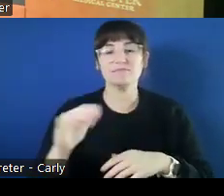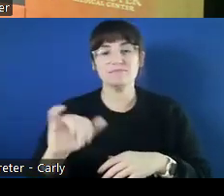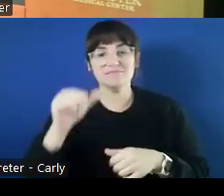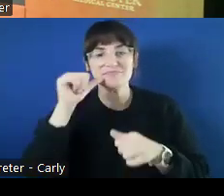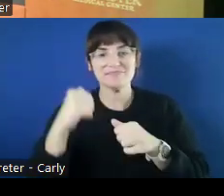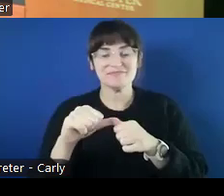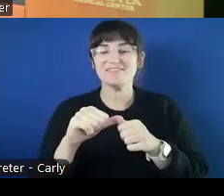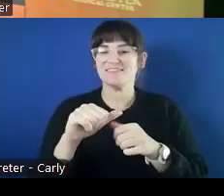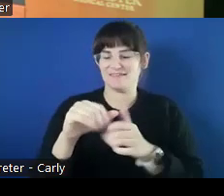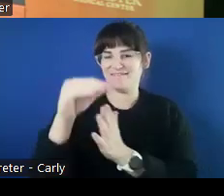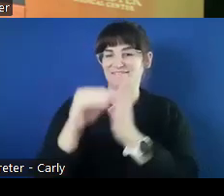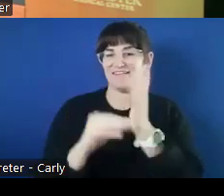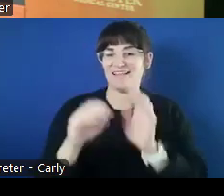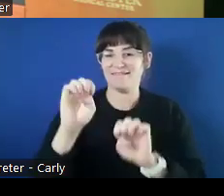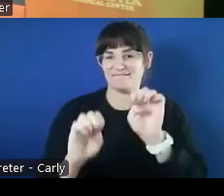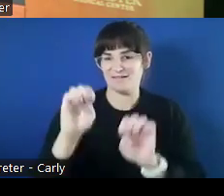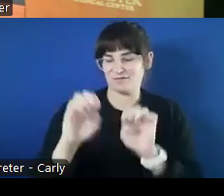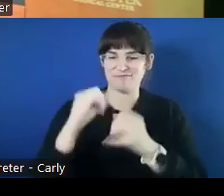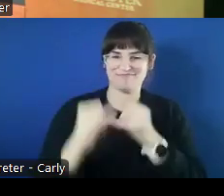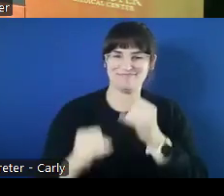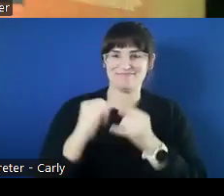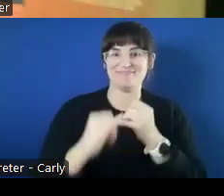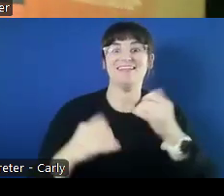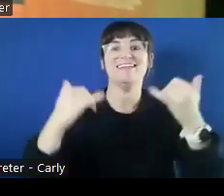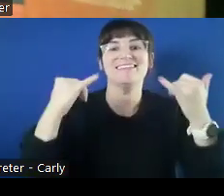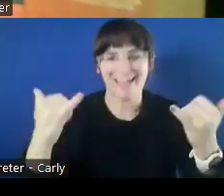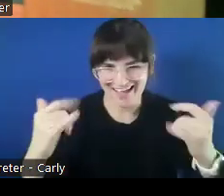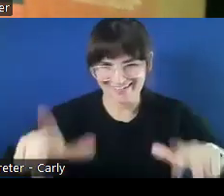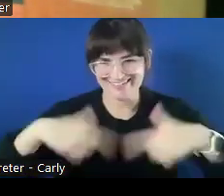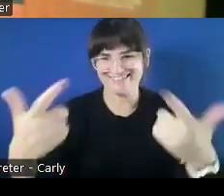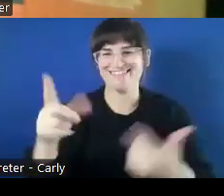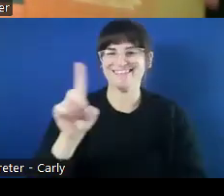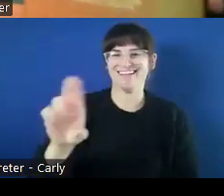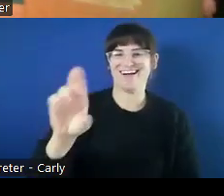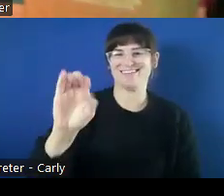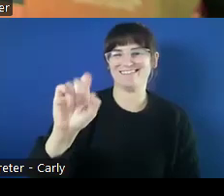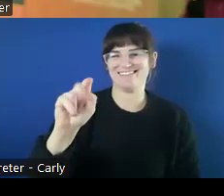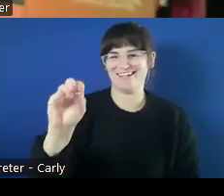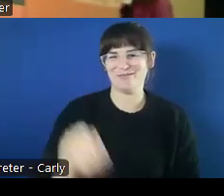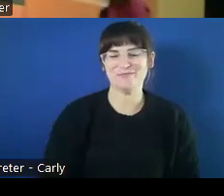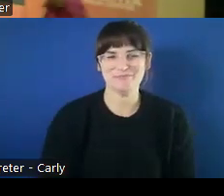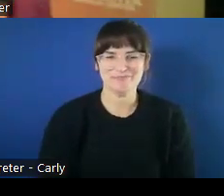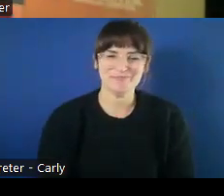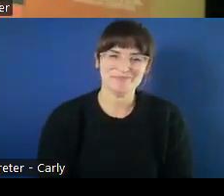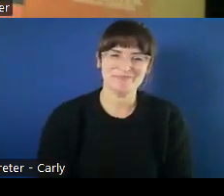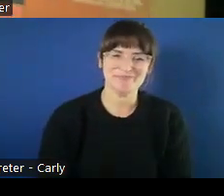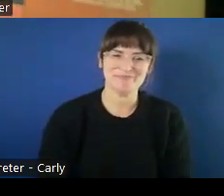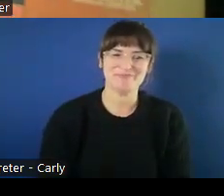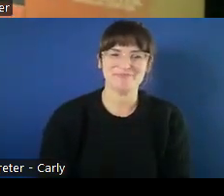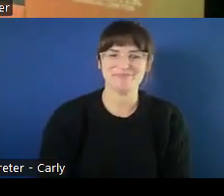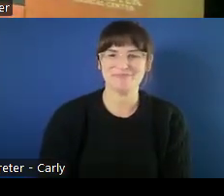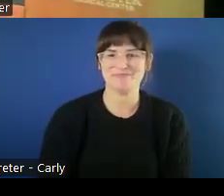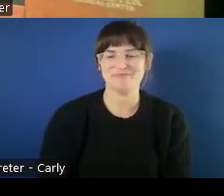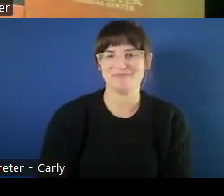fill out the evaluation forms at the end now really without further ado Dr solano